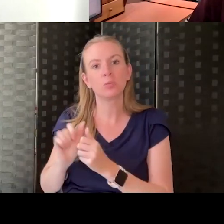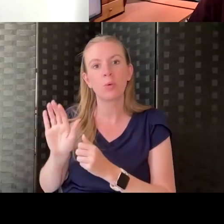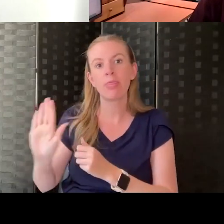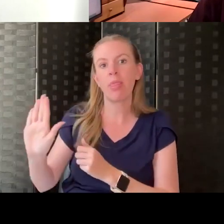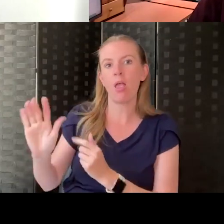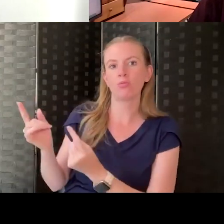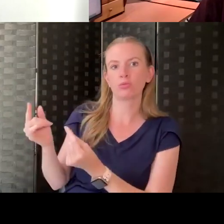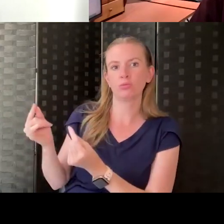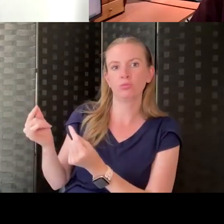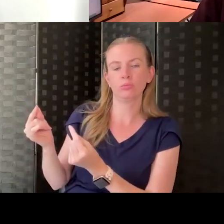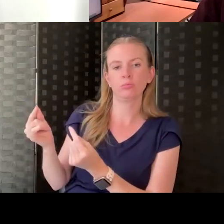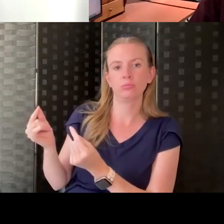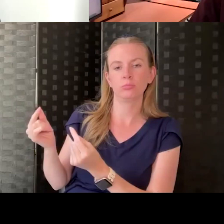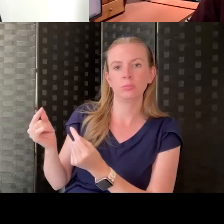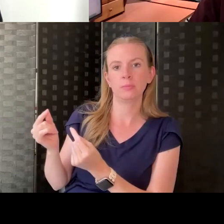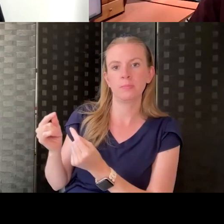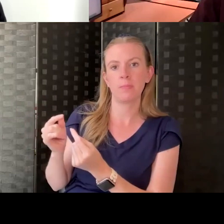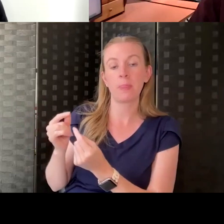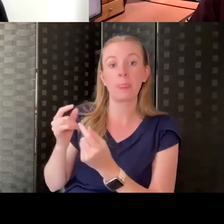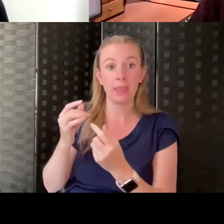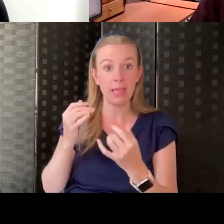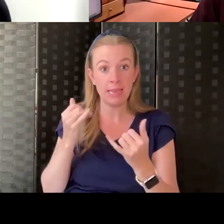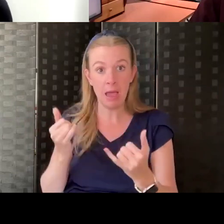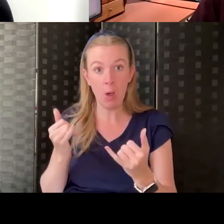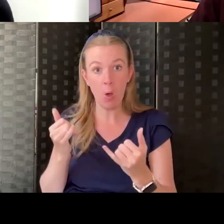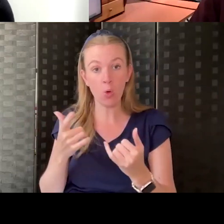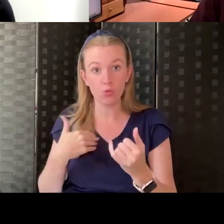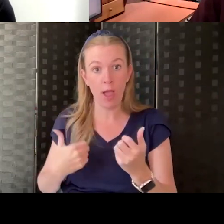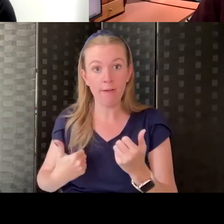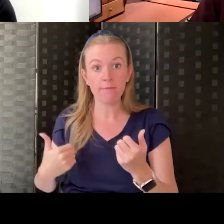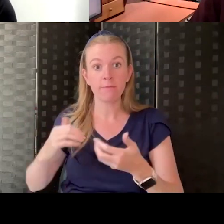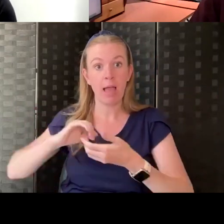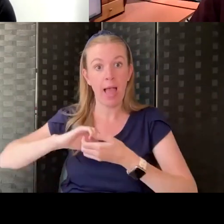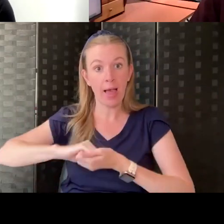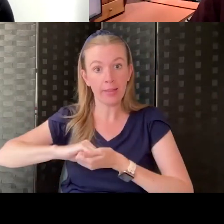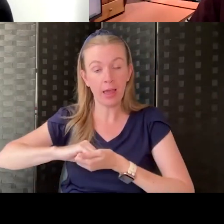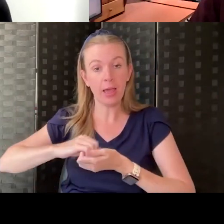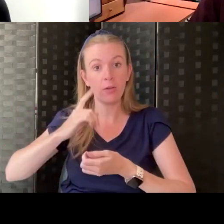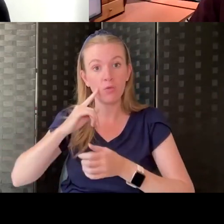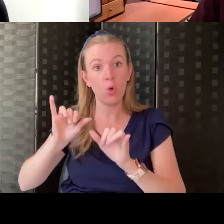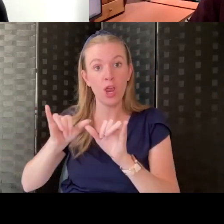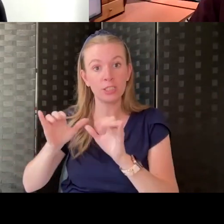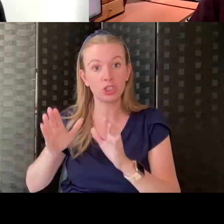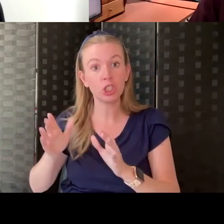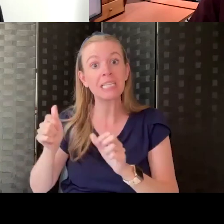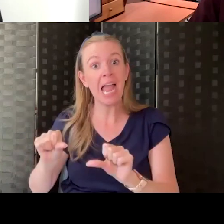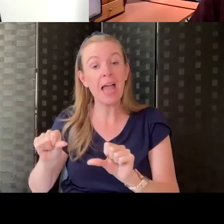they are shipping. Now you also have an ally on engineering side who can speak to the engineers